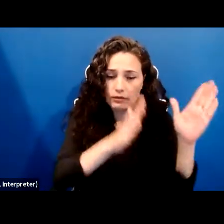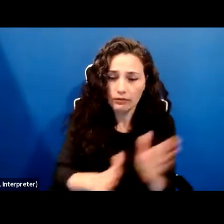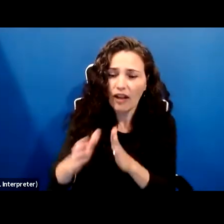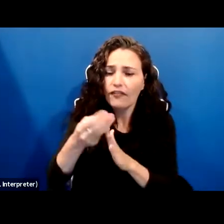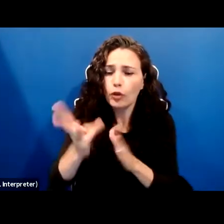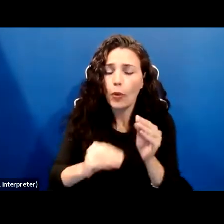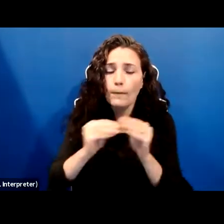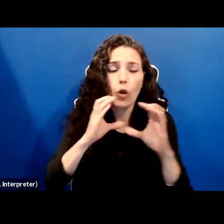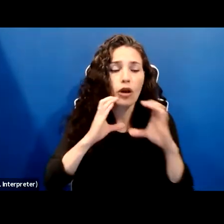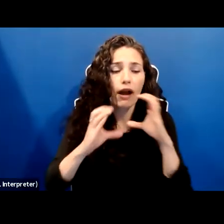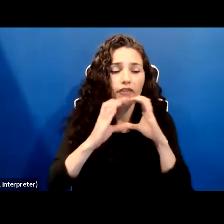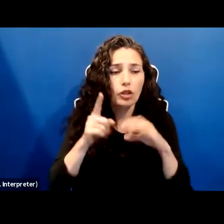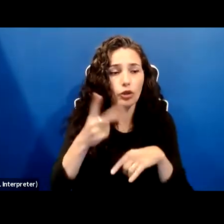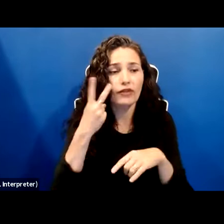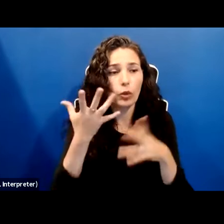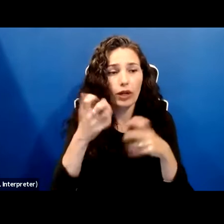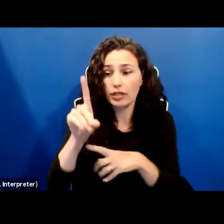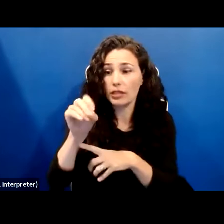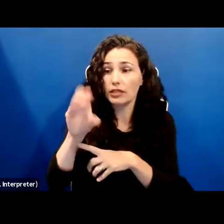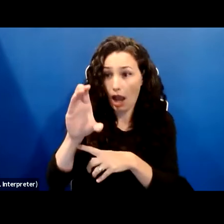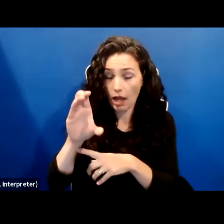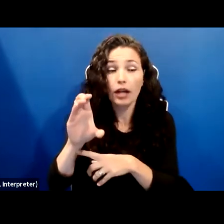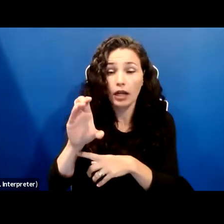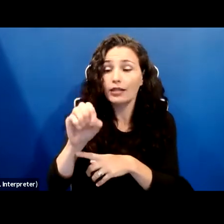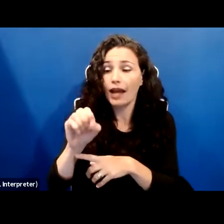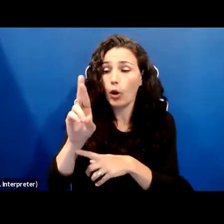You can go to documentary.org/awardspotlight